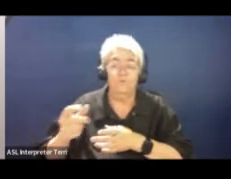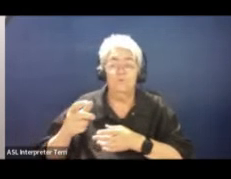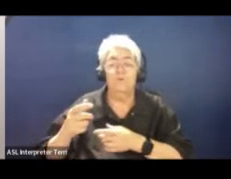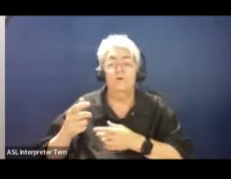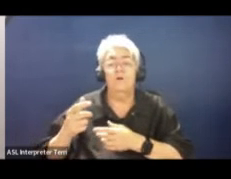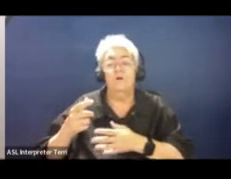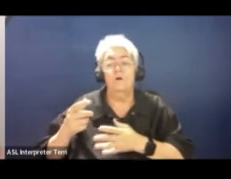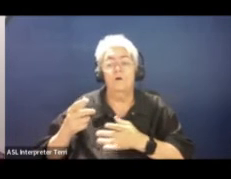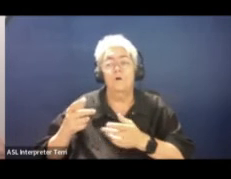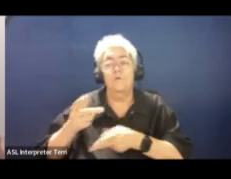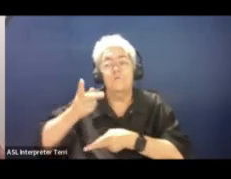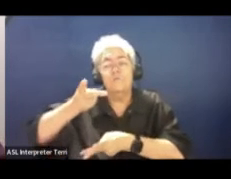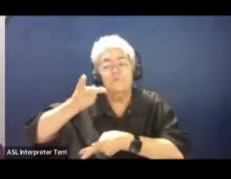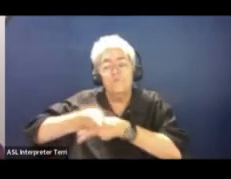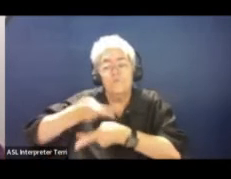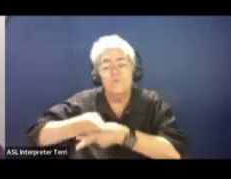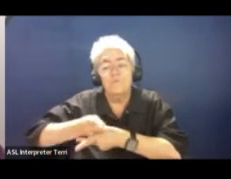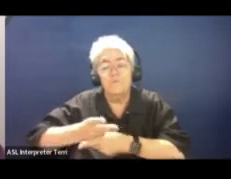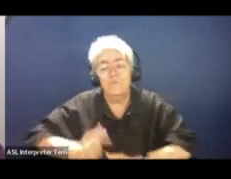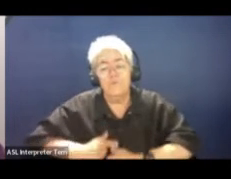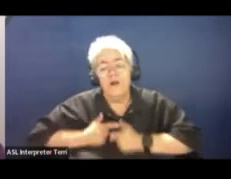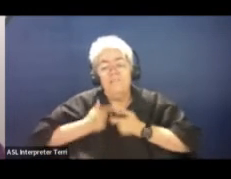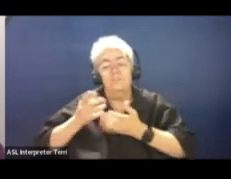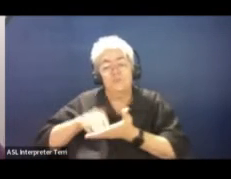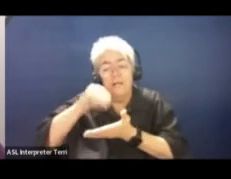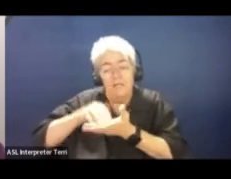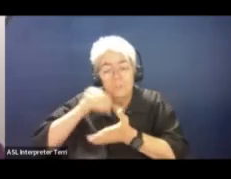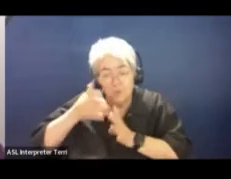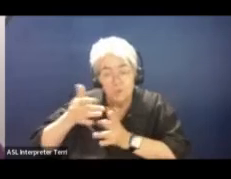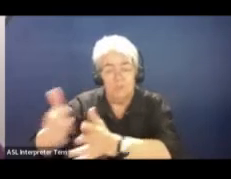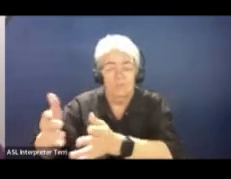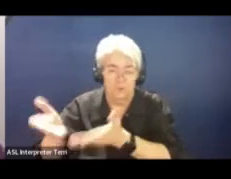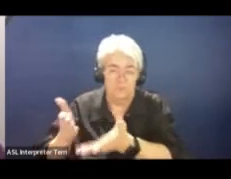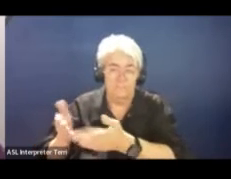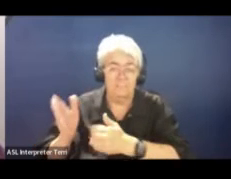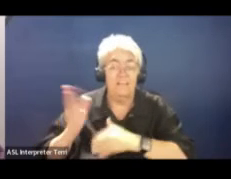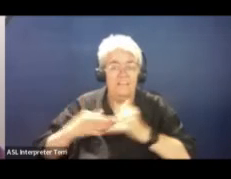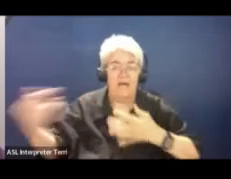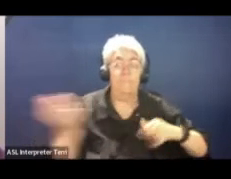community. So it's a process of us doing what no other type of treatment does, and do the check